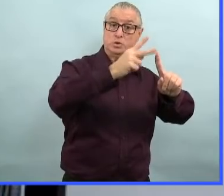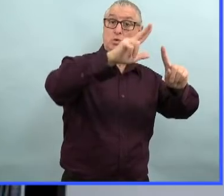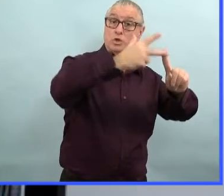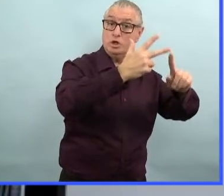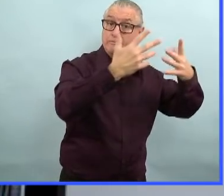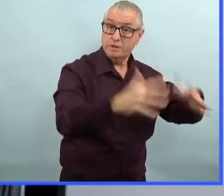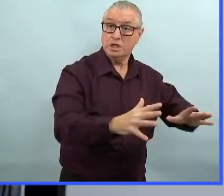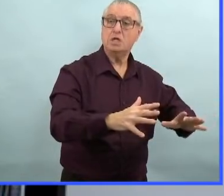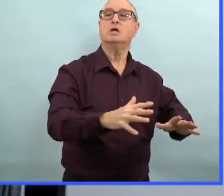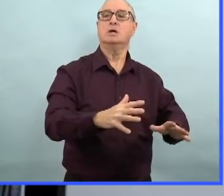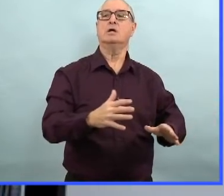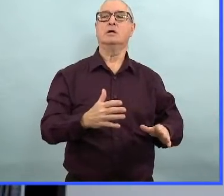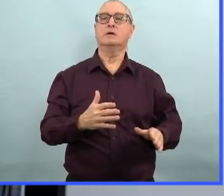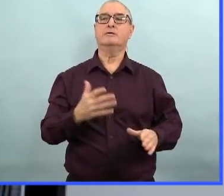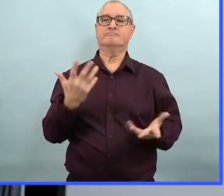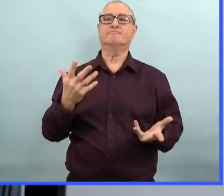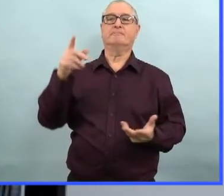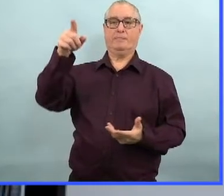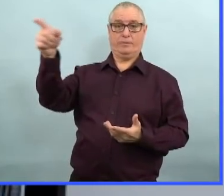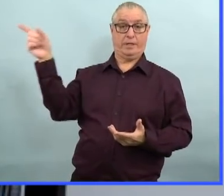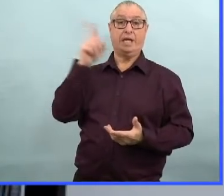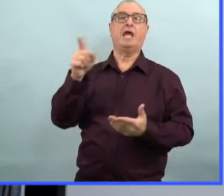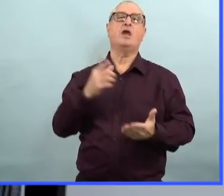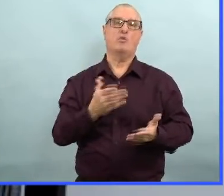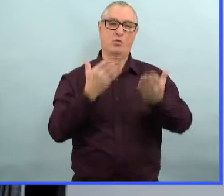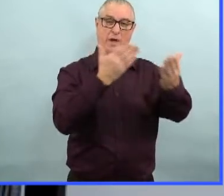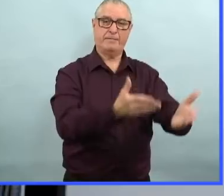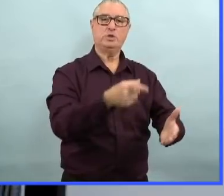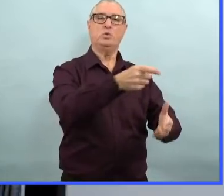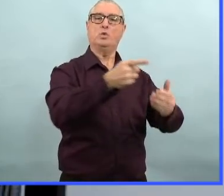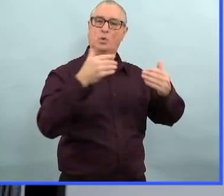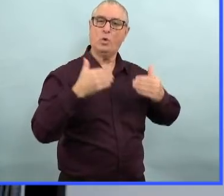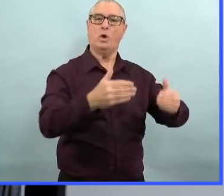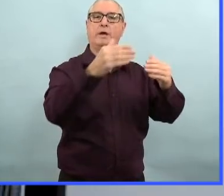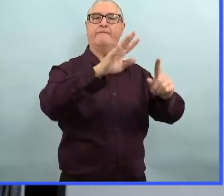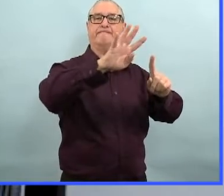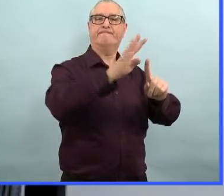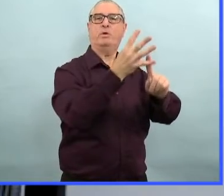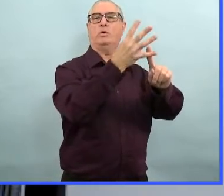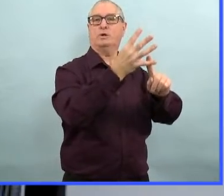it is recommended that you should receive a booster dose just like everyone else at at